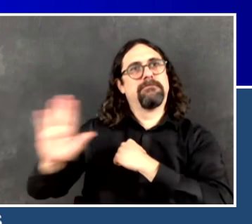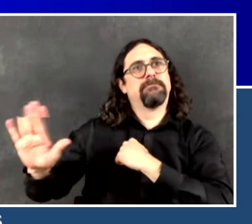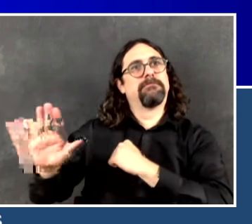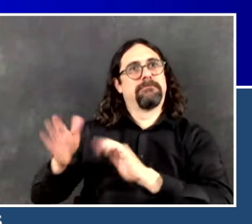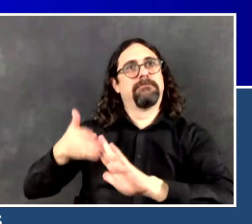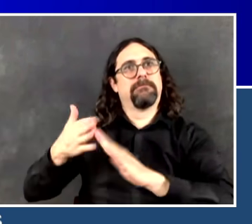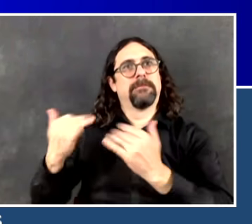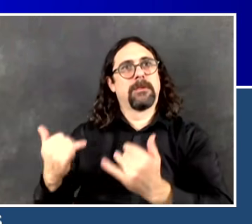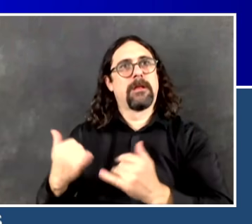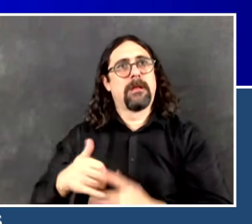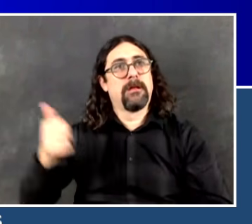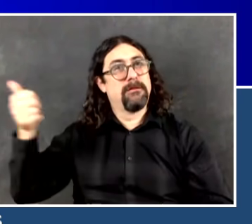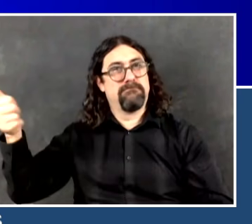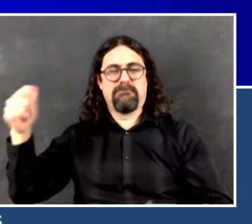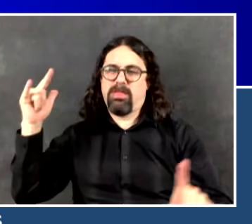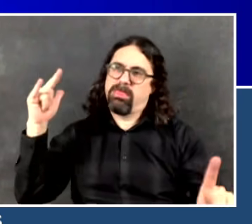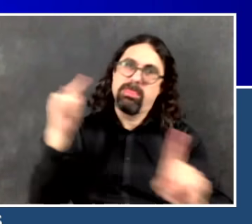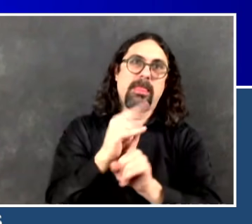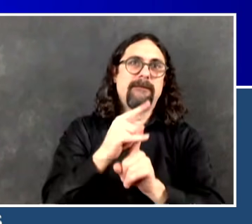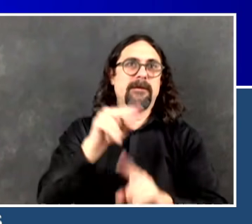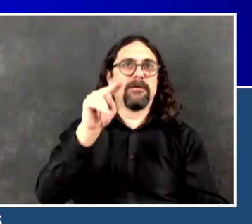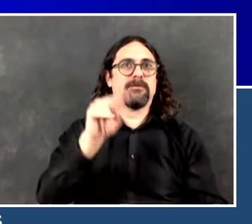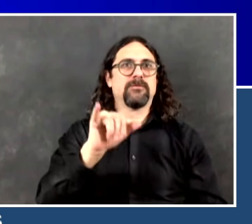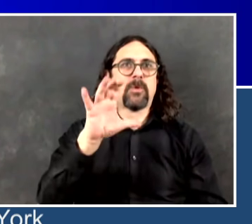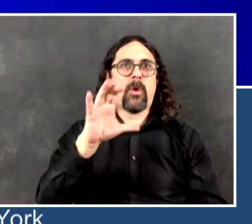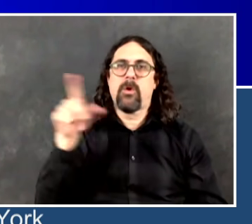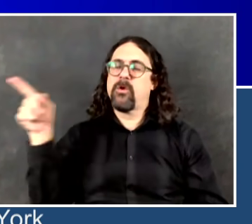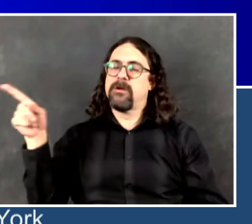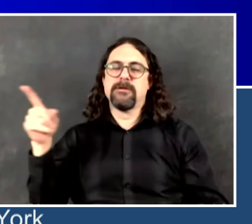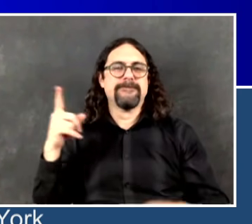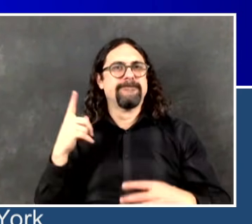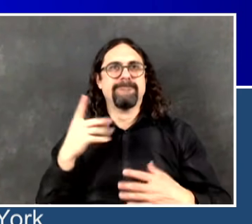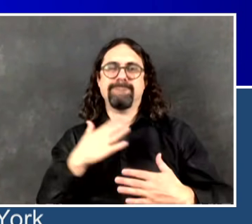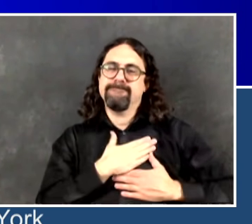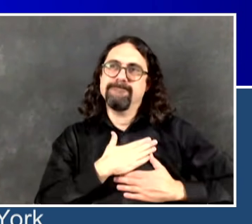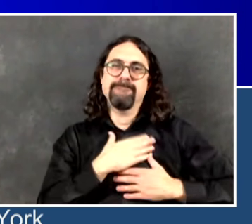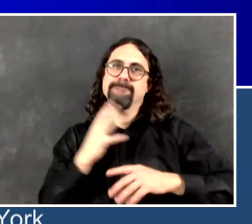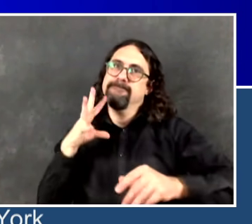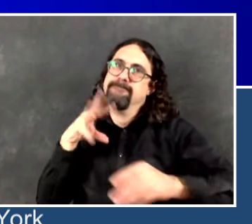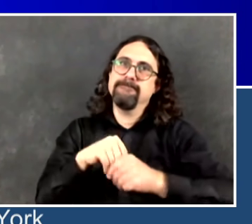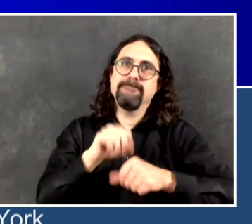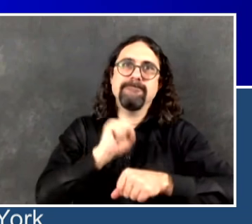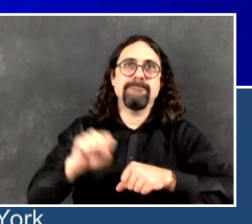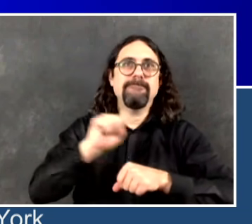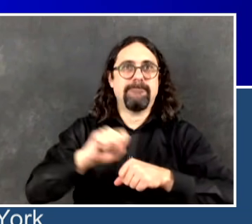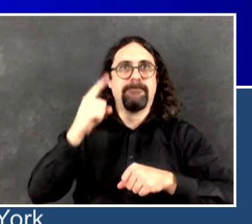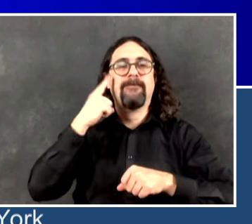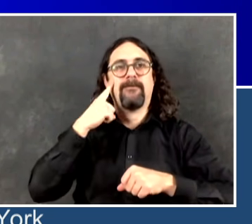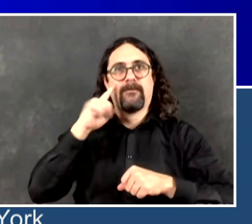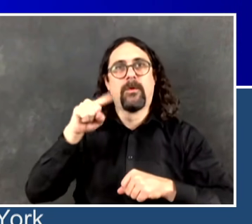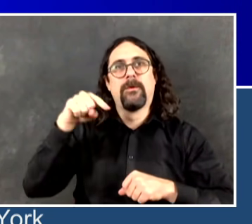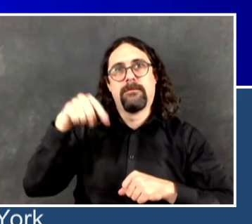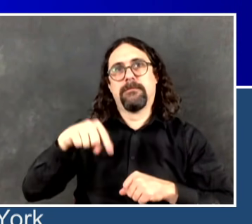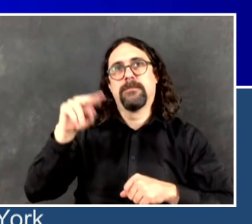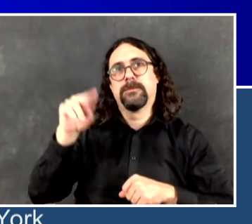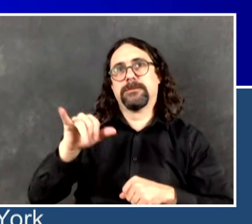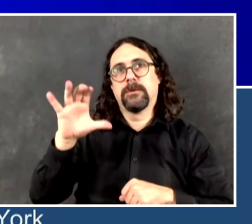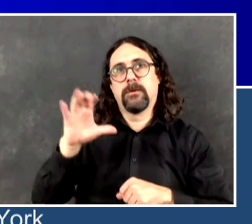CITY HALL. LOVES THIS CITY AND BELIEVES THIS HAS BEEN CREATED AND HAS BEEN PART